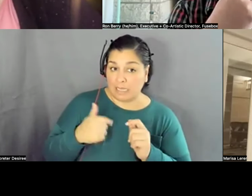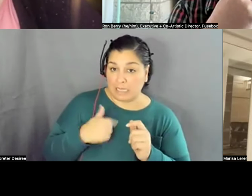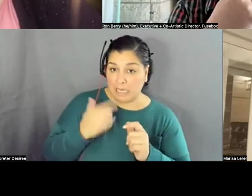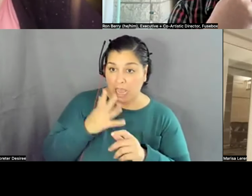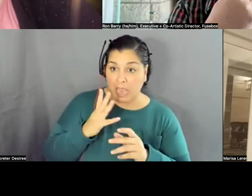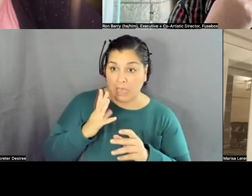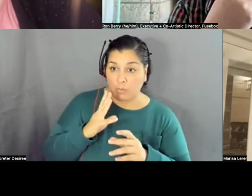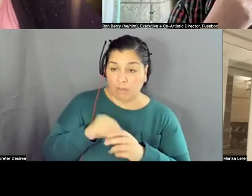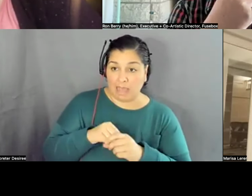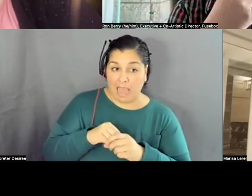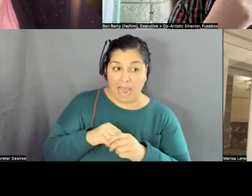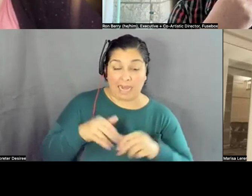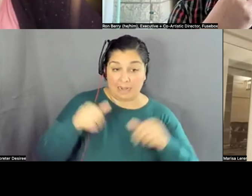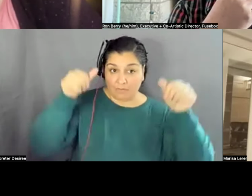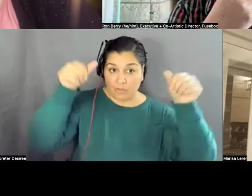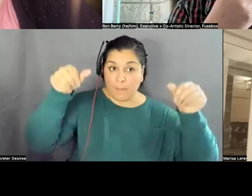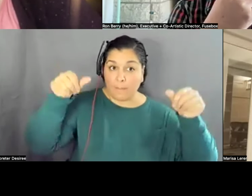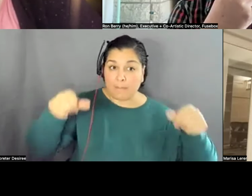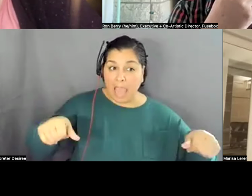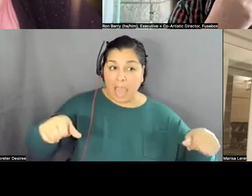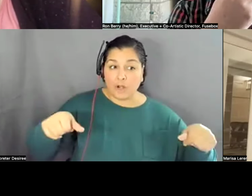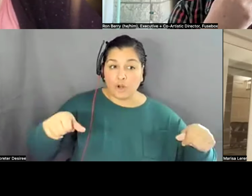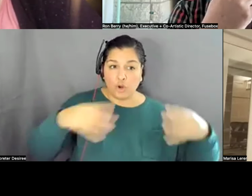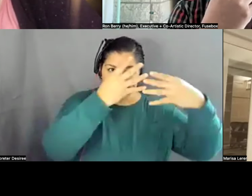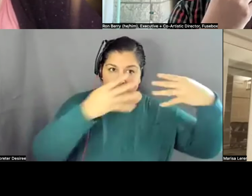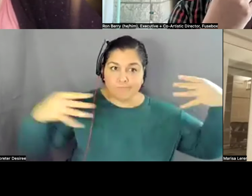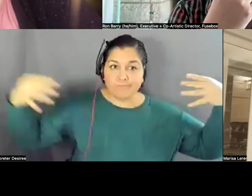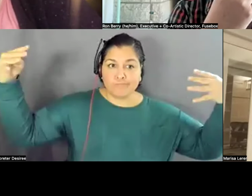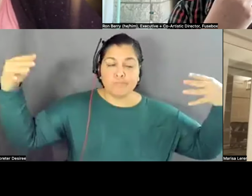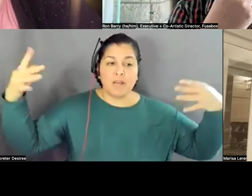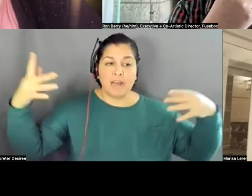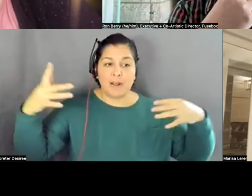So the organizations that hosted those banners in their spaces